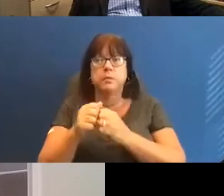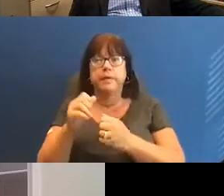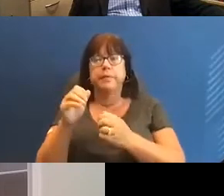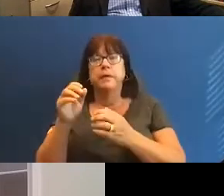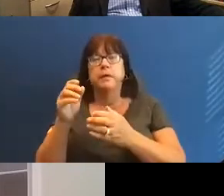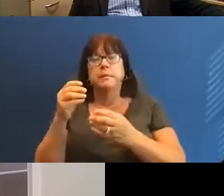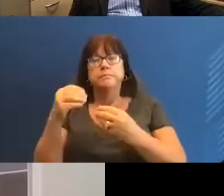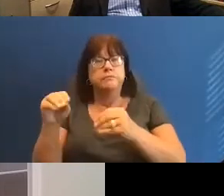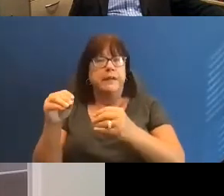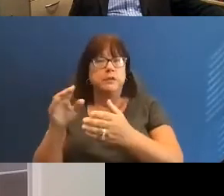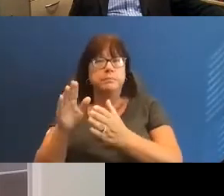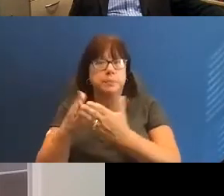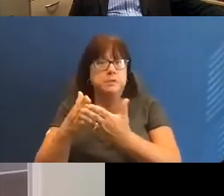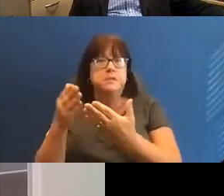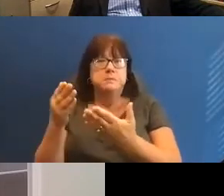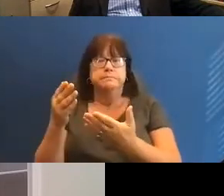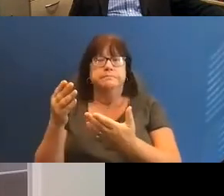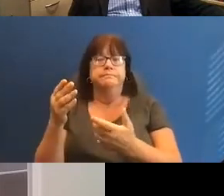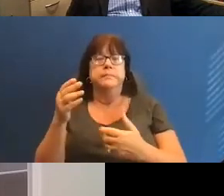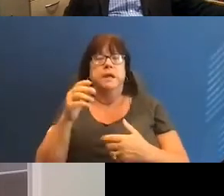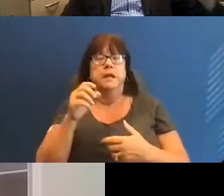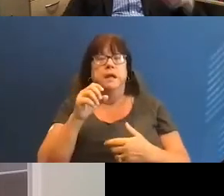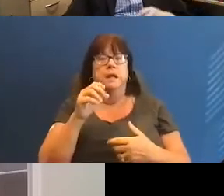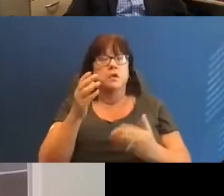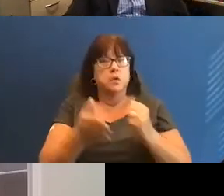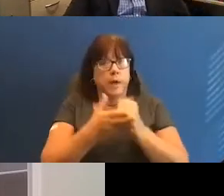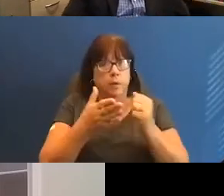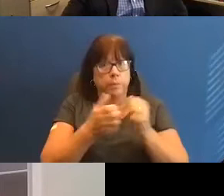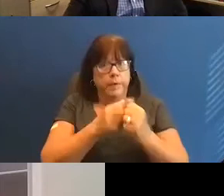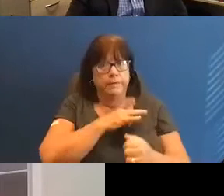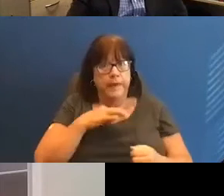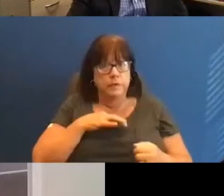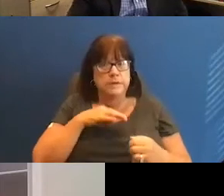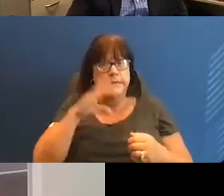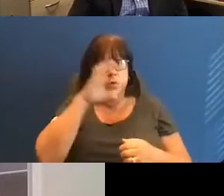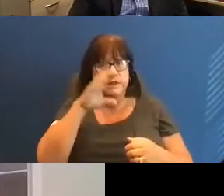To help faculty explore OER further the library has created this guide which you'll find at